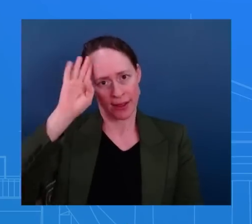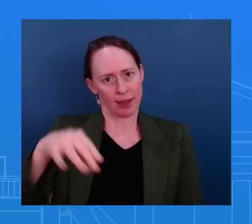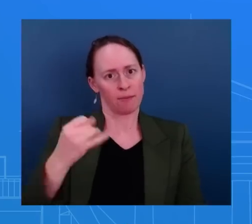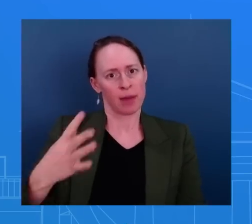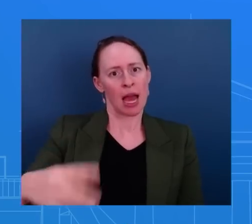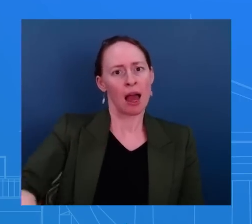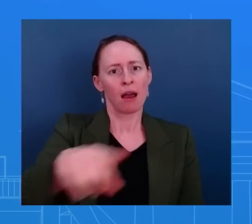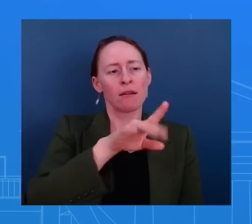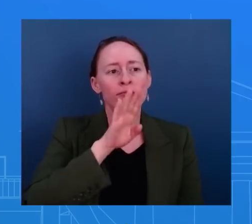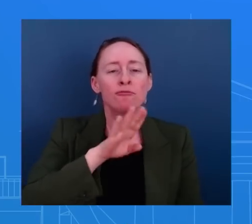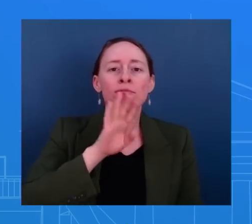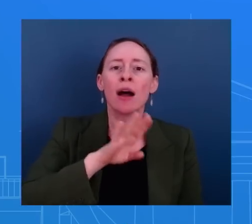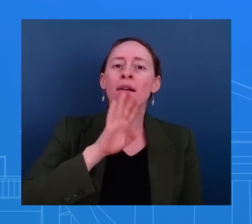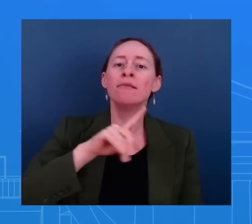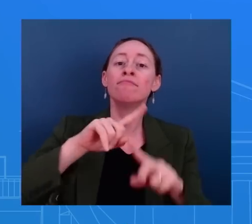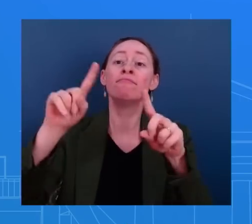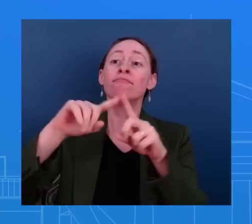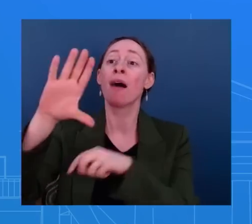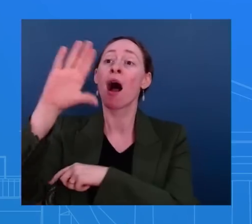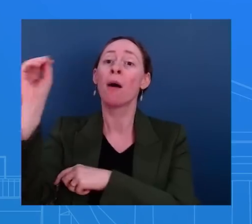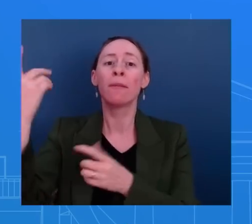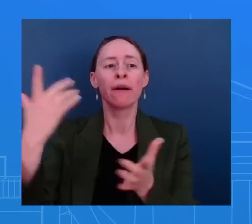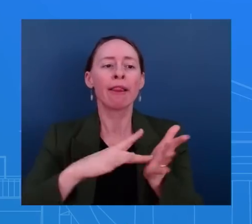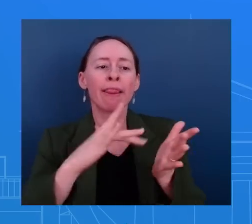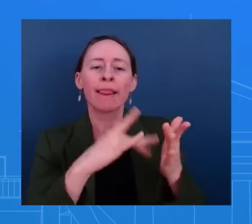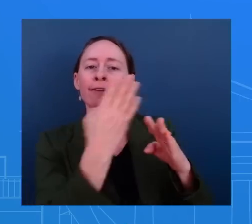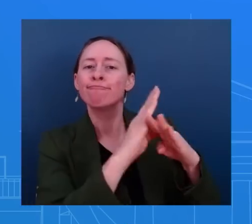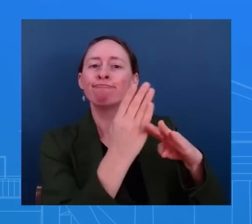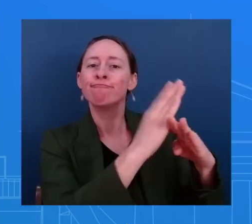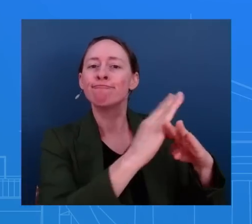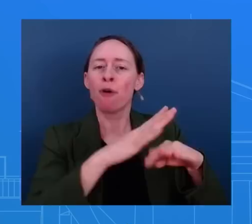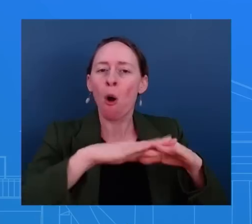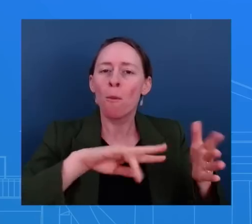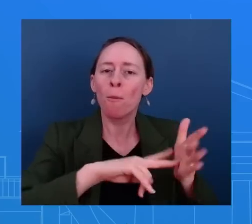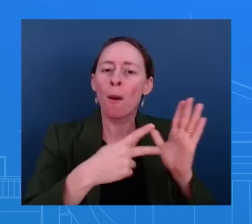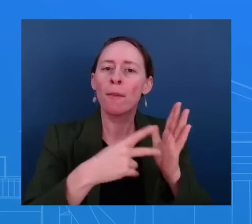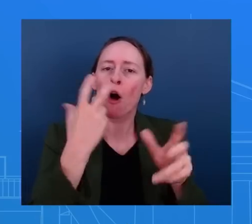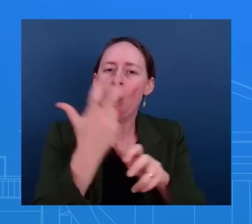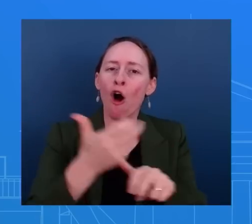will continue to use every tool available to protect Americans from corporate greed